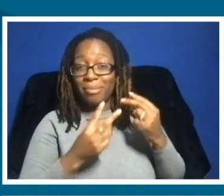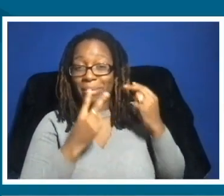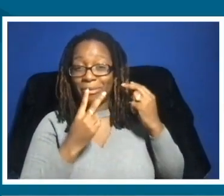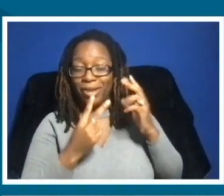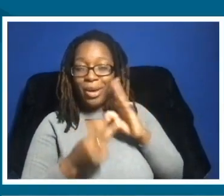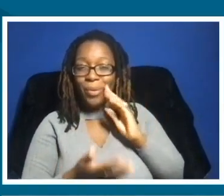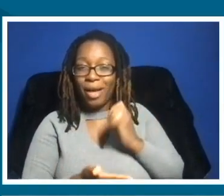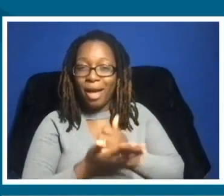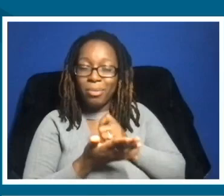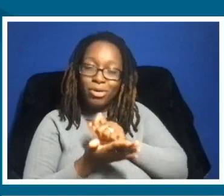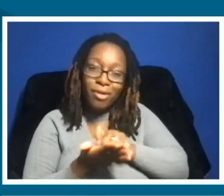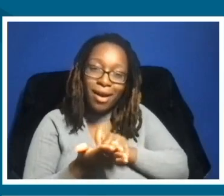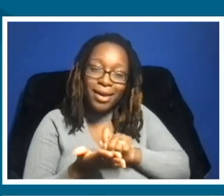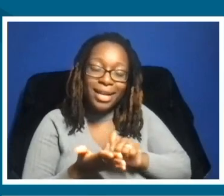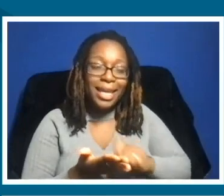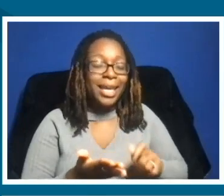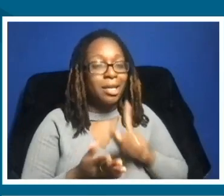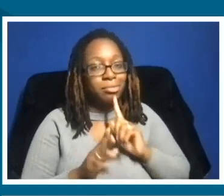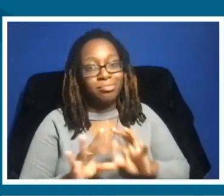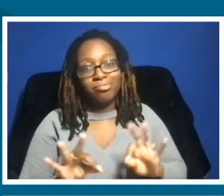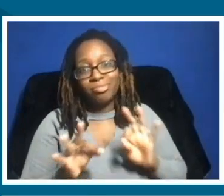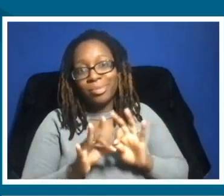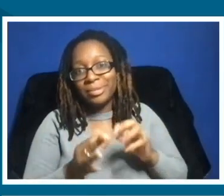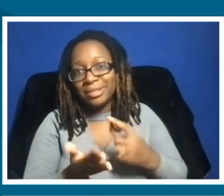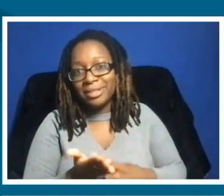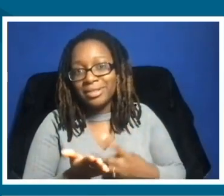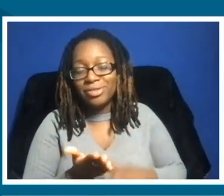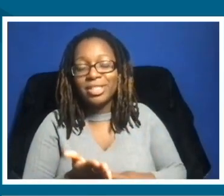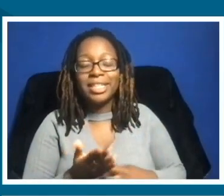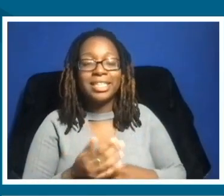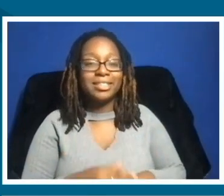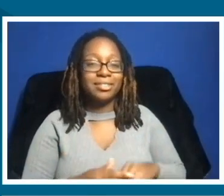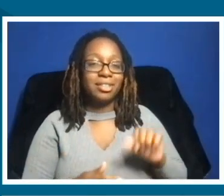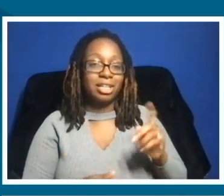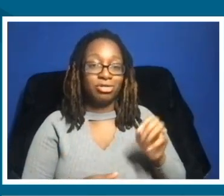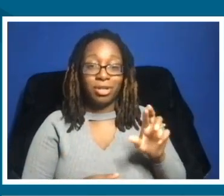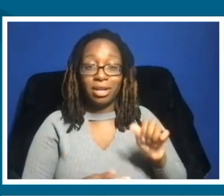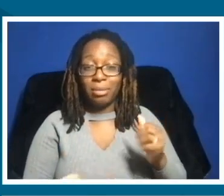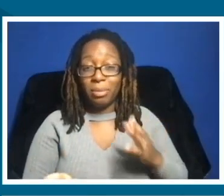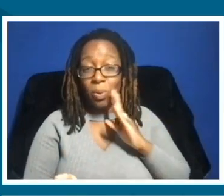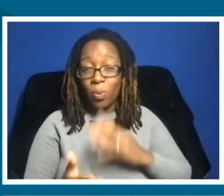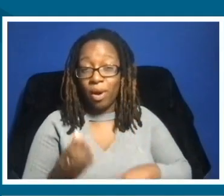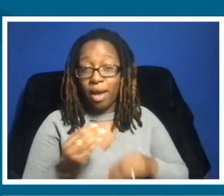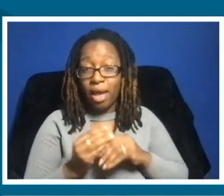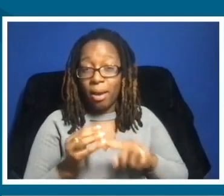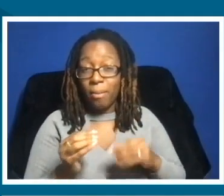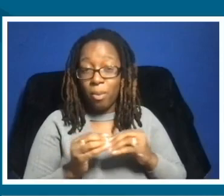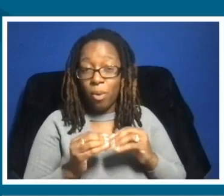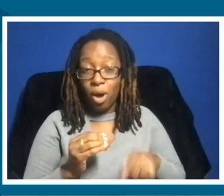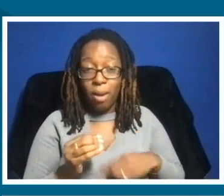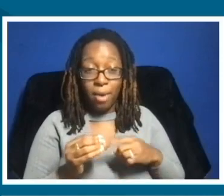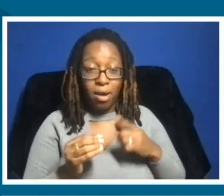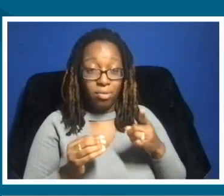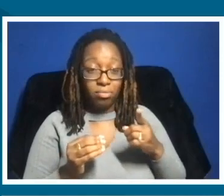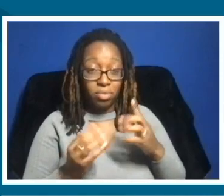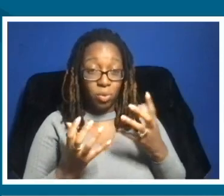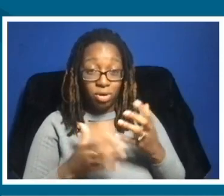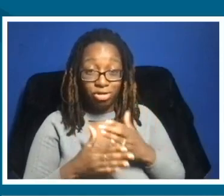meaningful discussion and um andrew might have some more to add about that um do you want to share